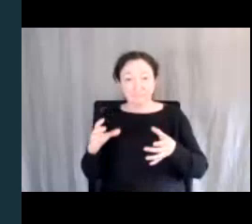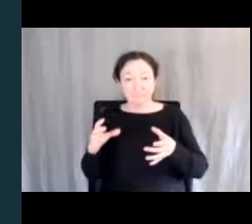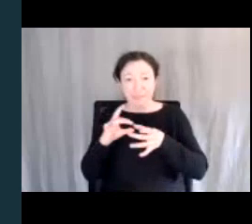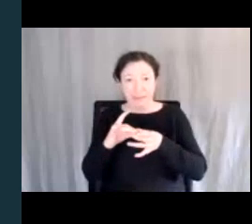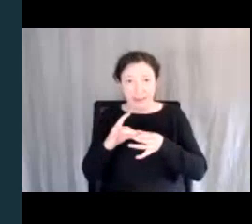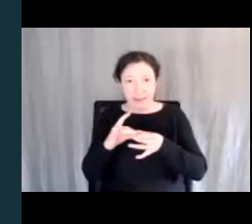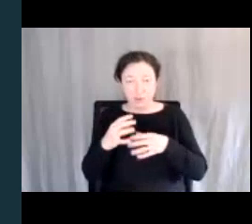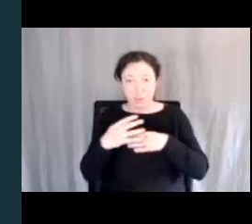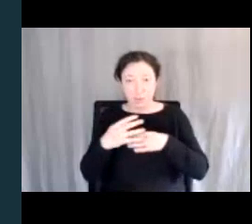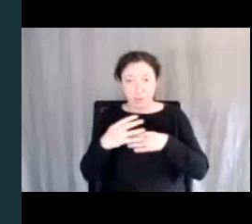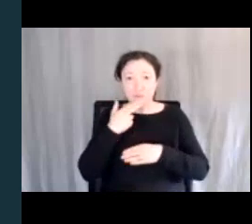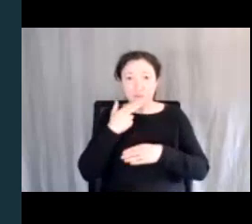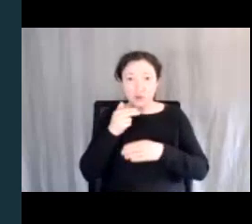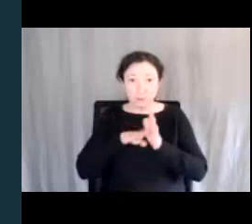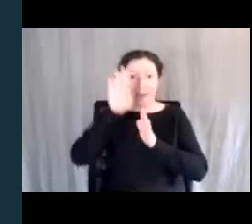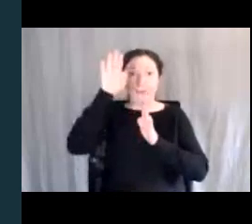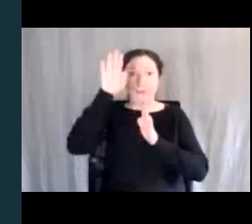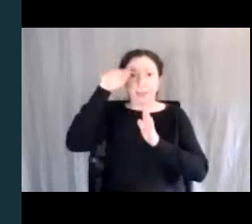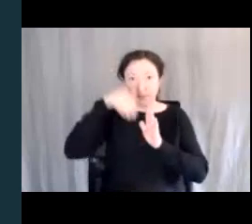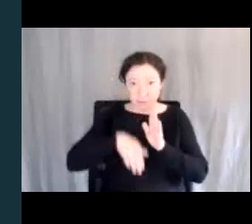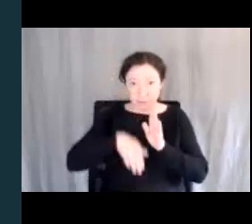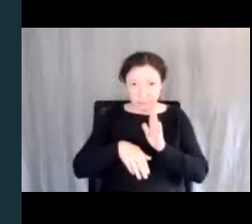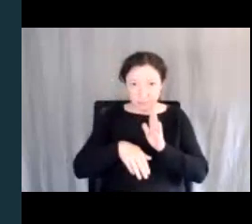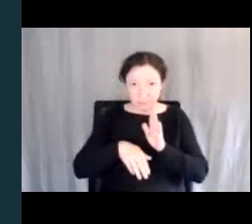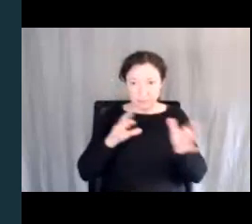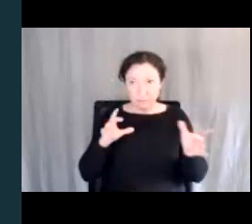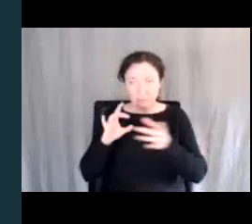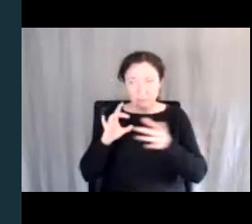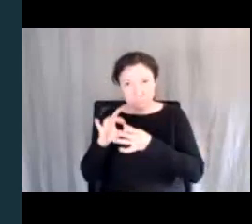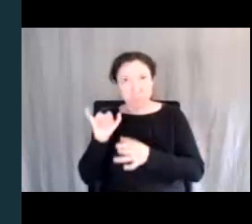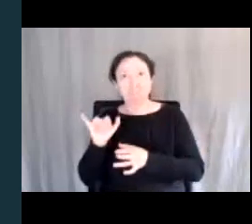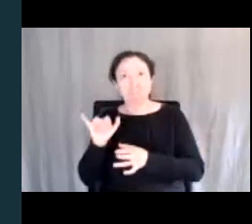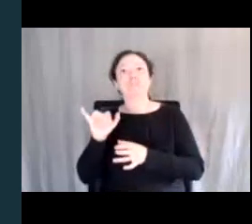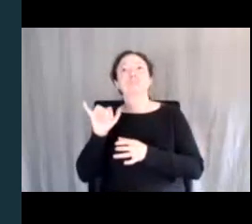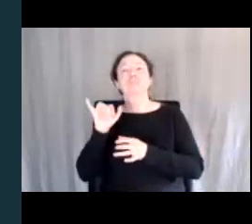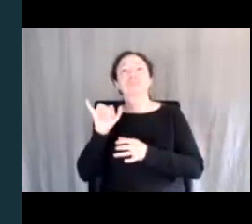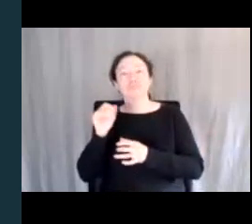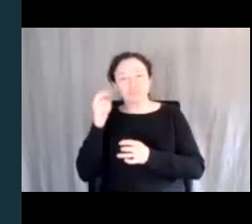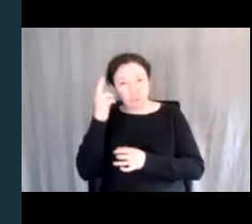and your blood sugar dips with mood symptoms, gut gut symptoms too.